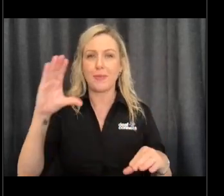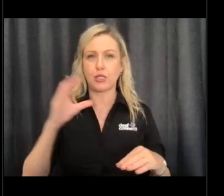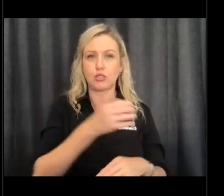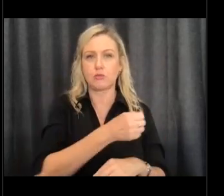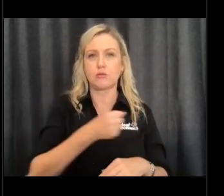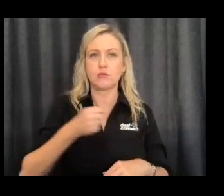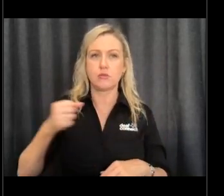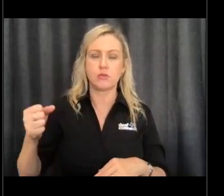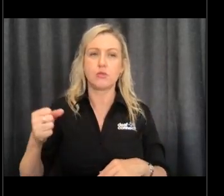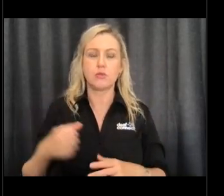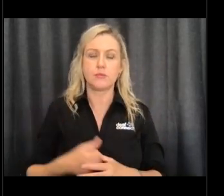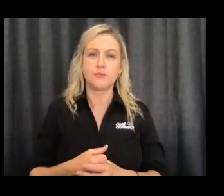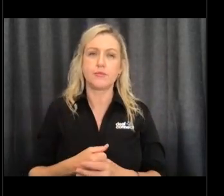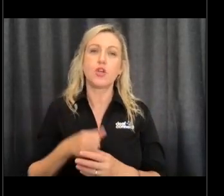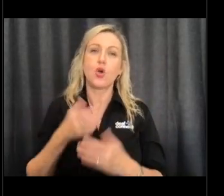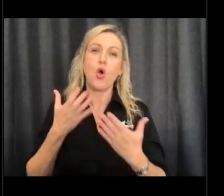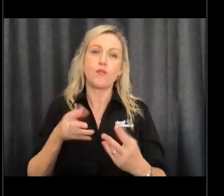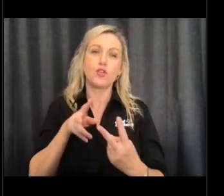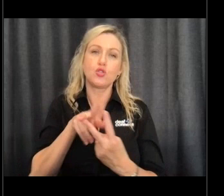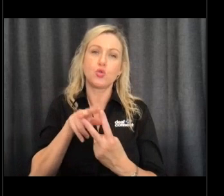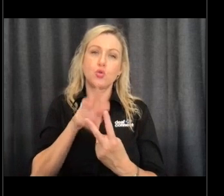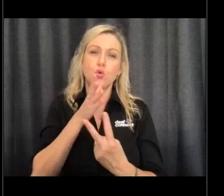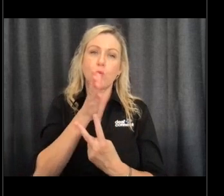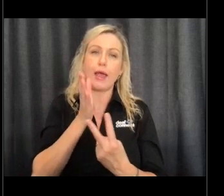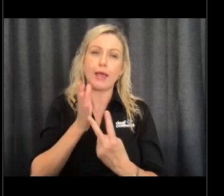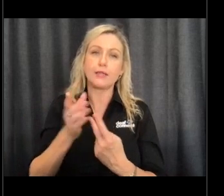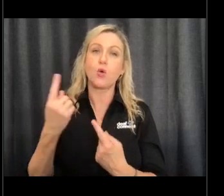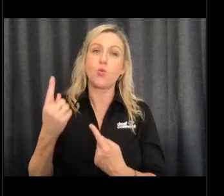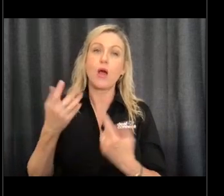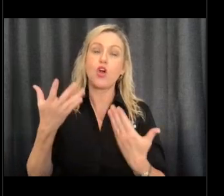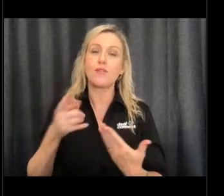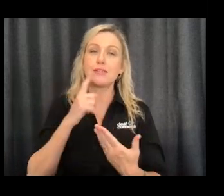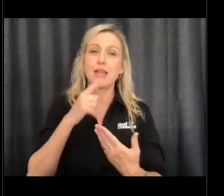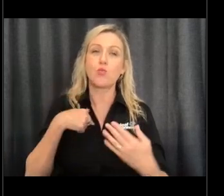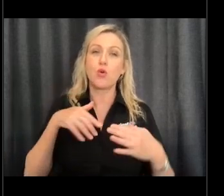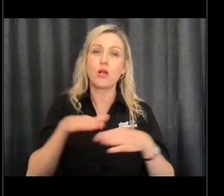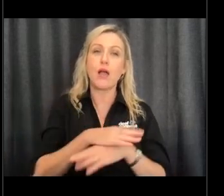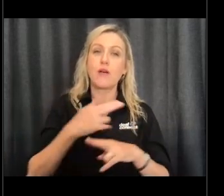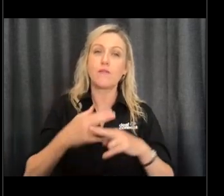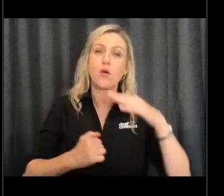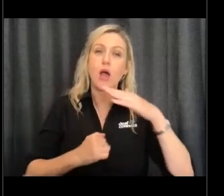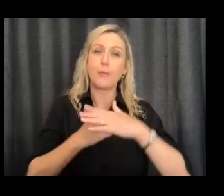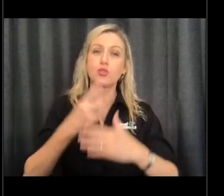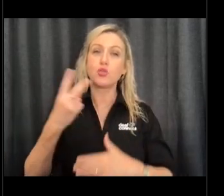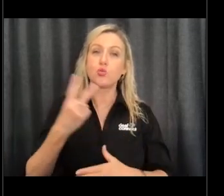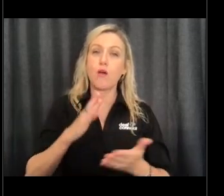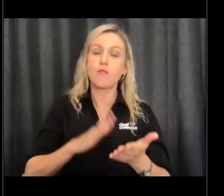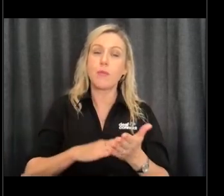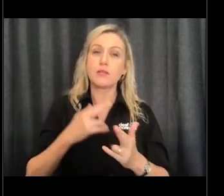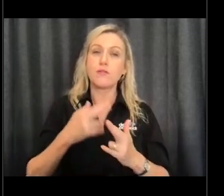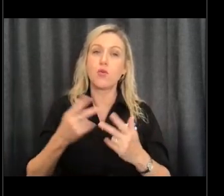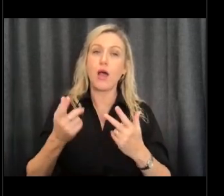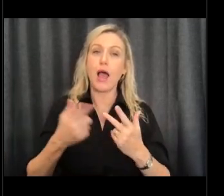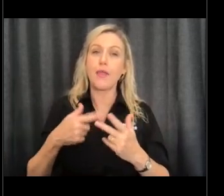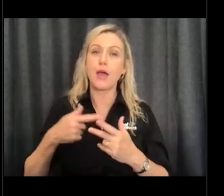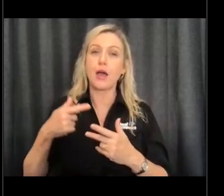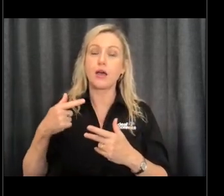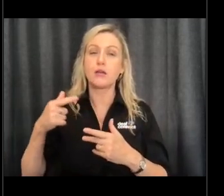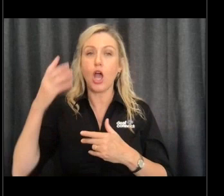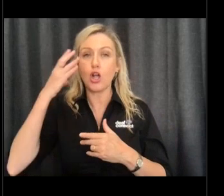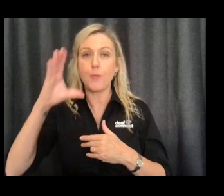One says we will cover you for 12 months while the property is being fixed or the other is